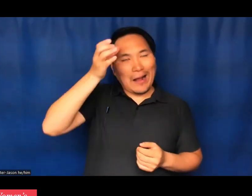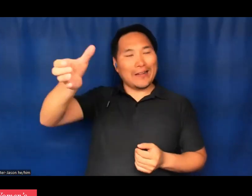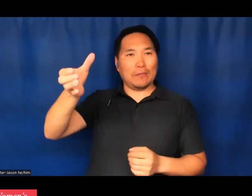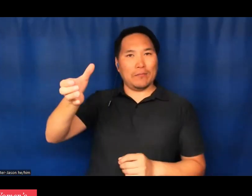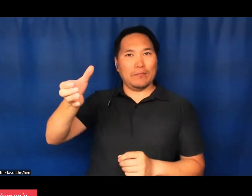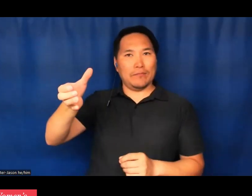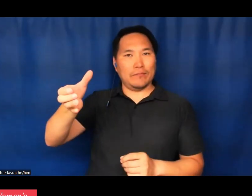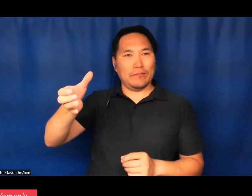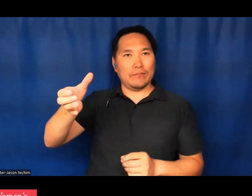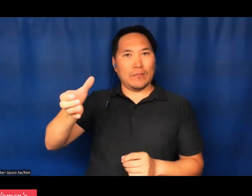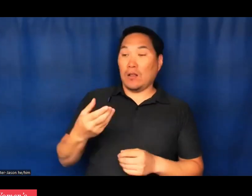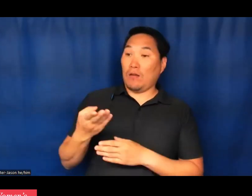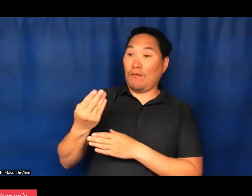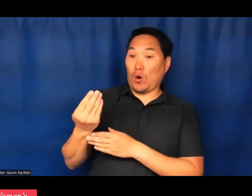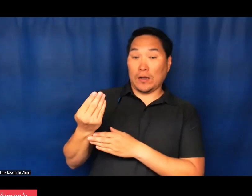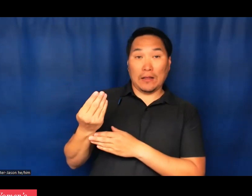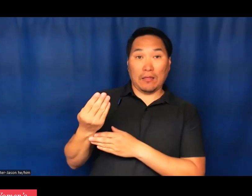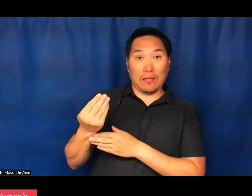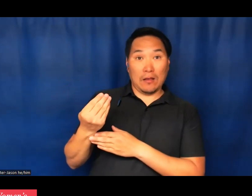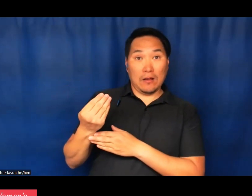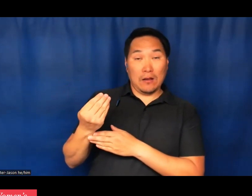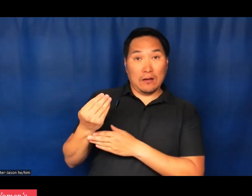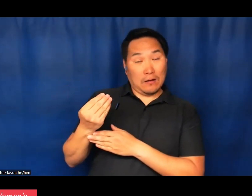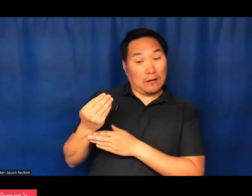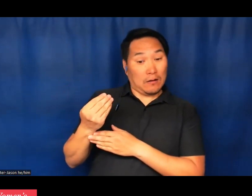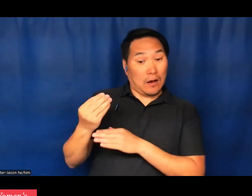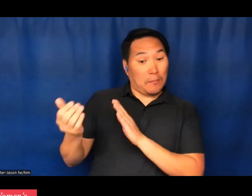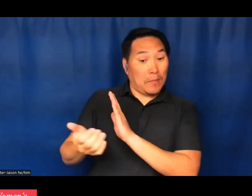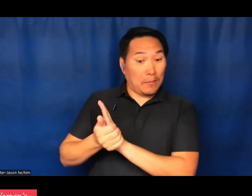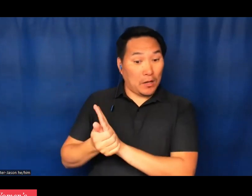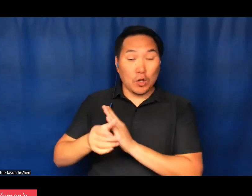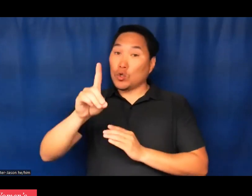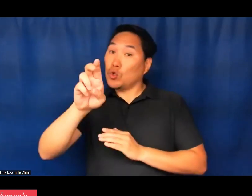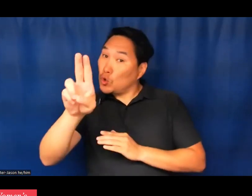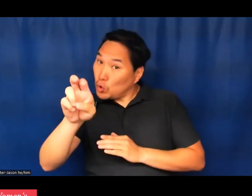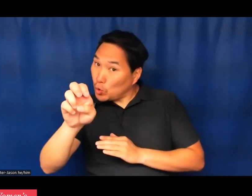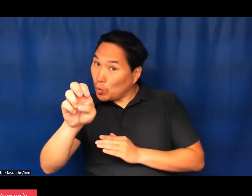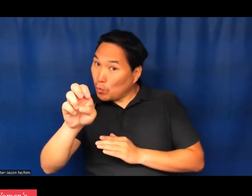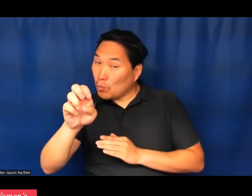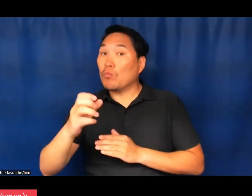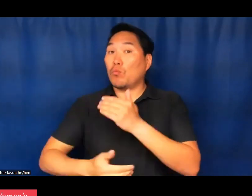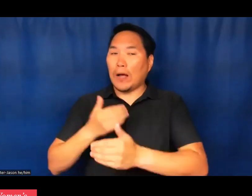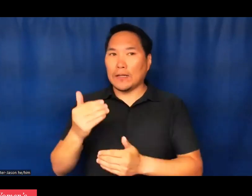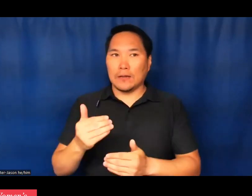that the Fourteenth Amendment do you process clause protected the right of a woman to decide